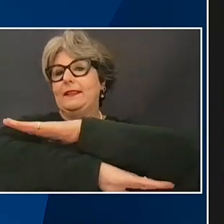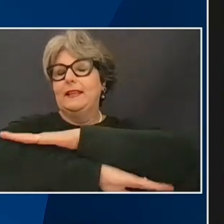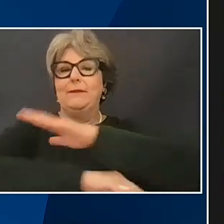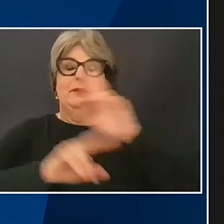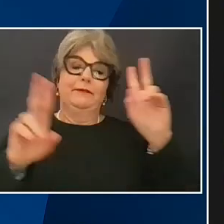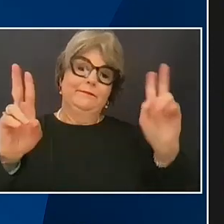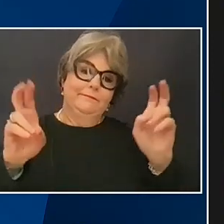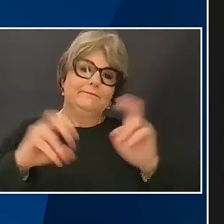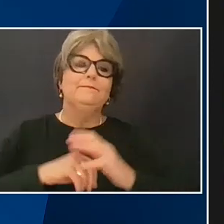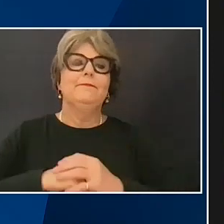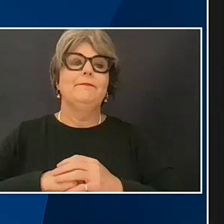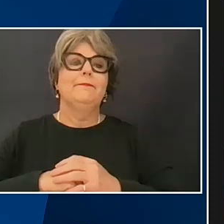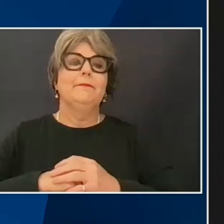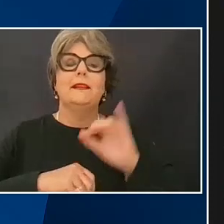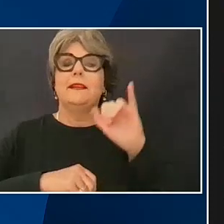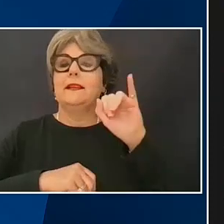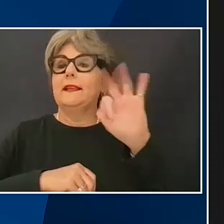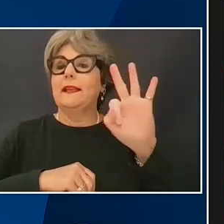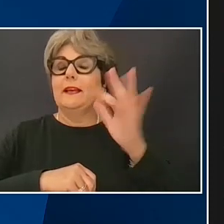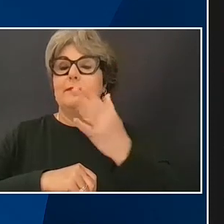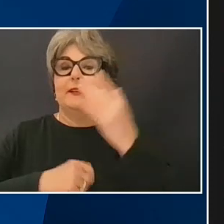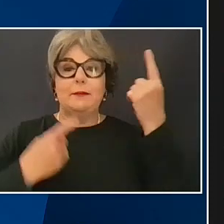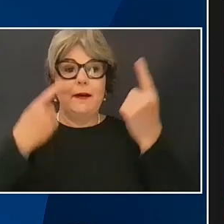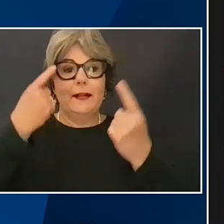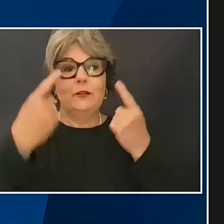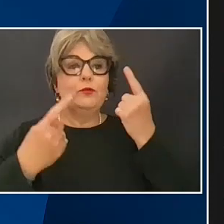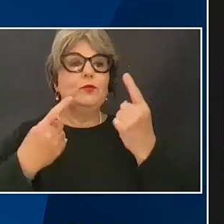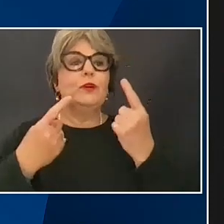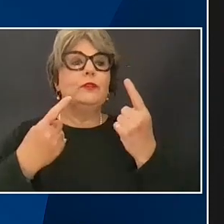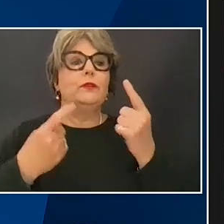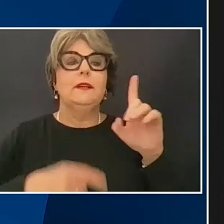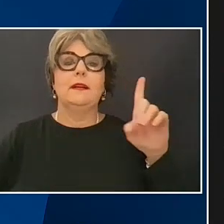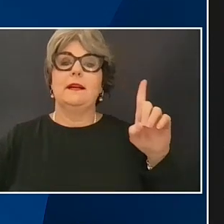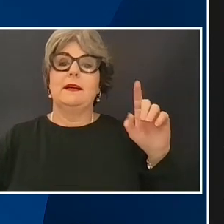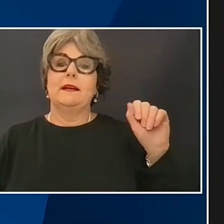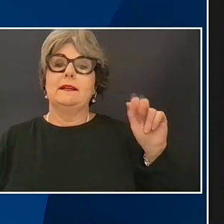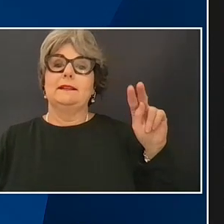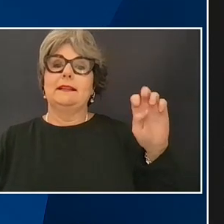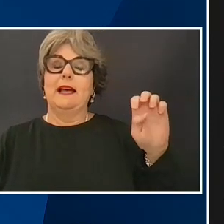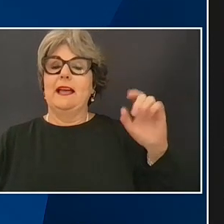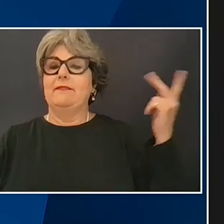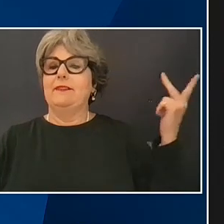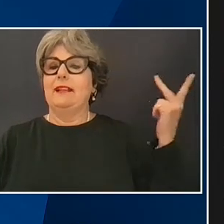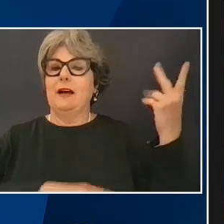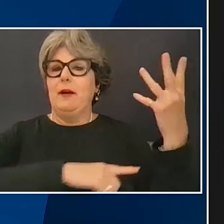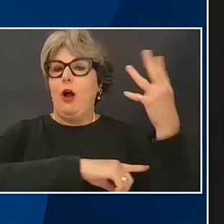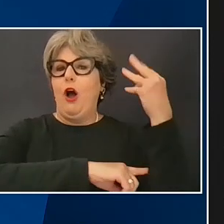And in case there's anybody wondering, Dave and I have been getting off camera when there's votes so that the